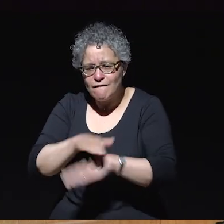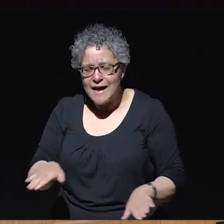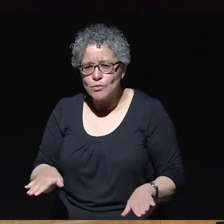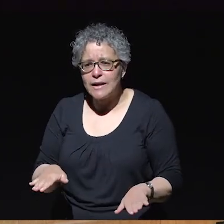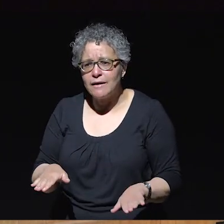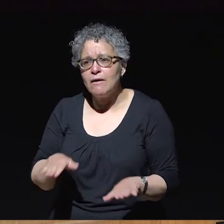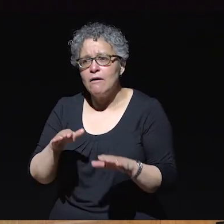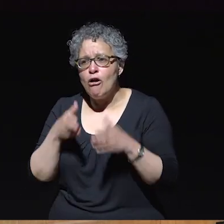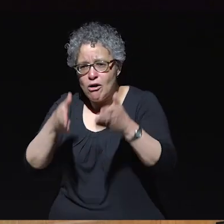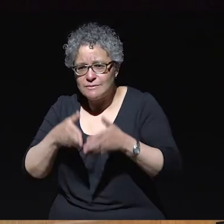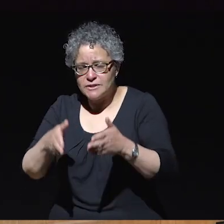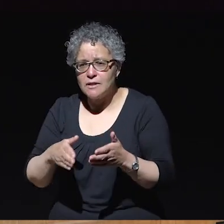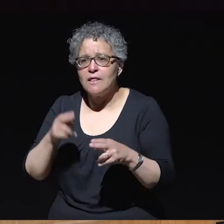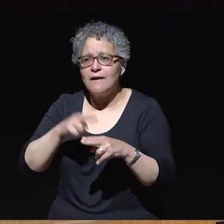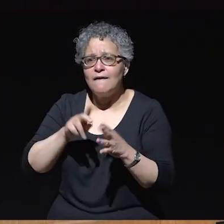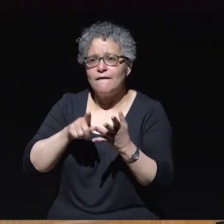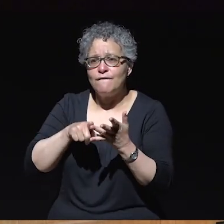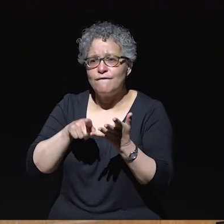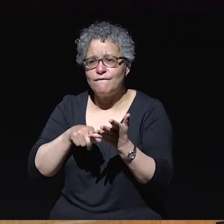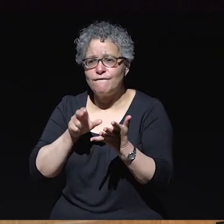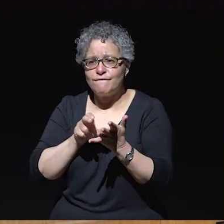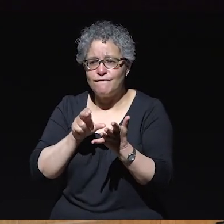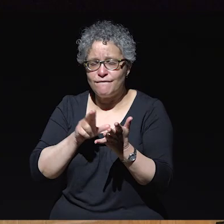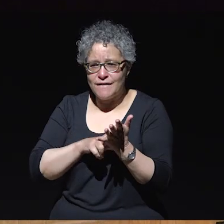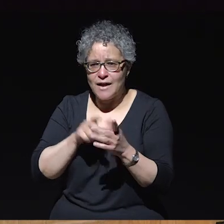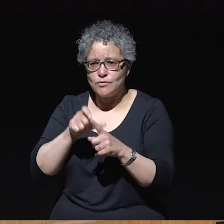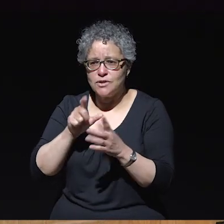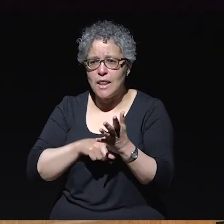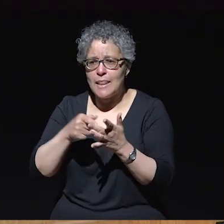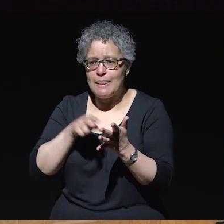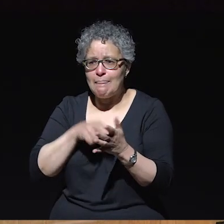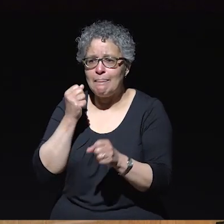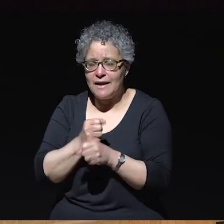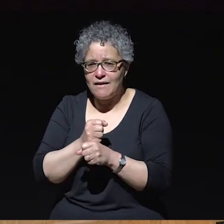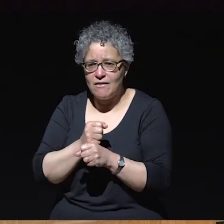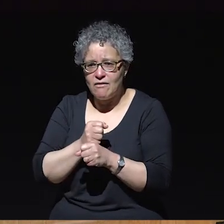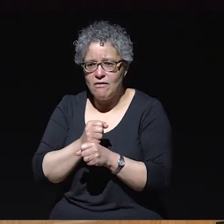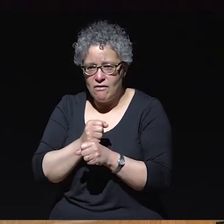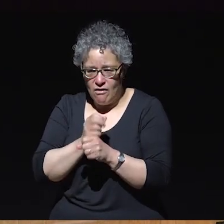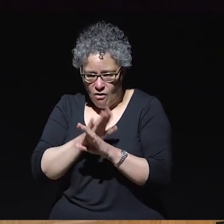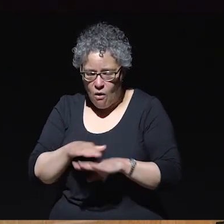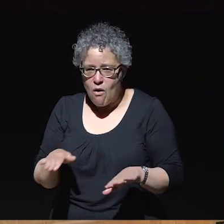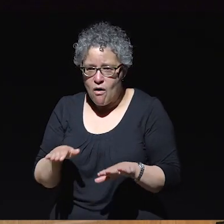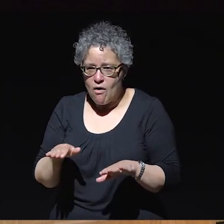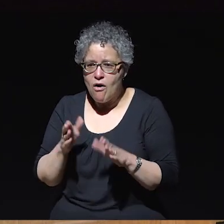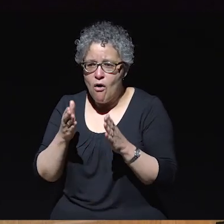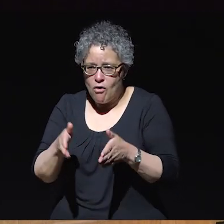'The Charthouse', which is an absolutely exquisite little roundel that's still in the collection of the Foundling Museum today.